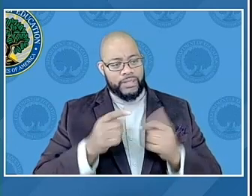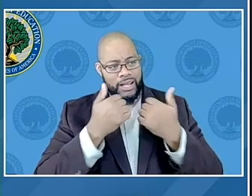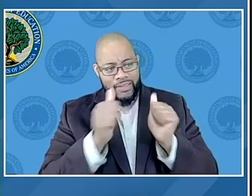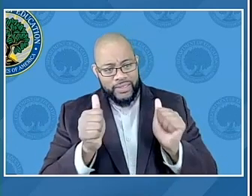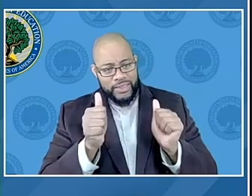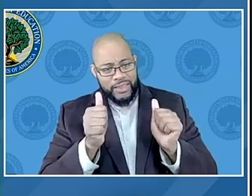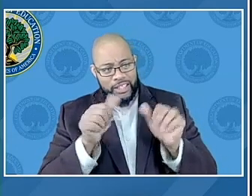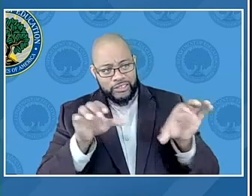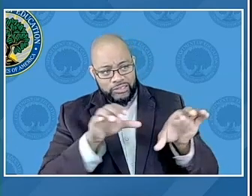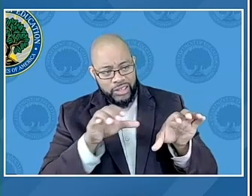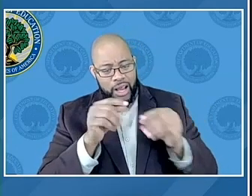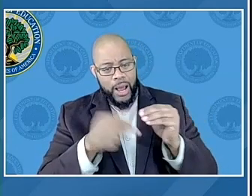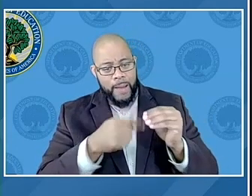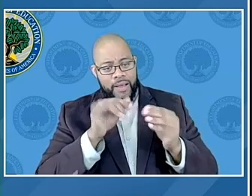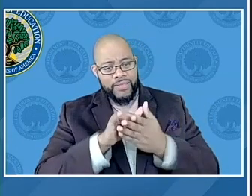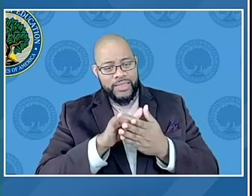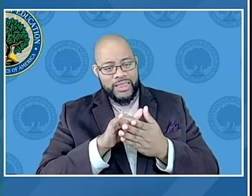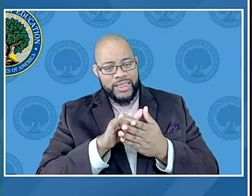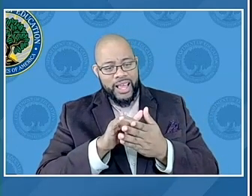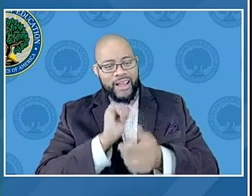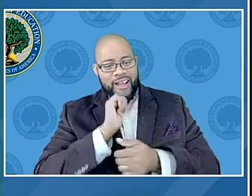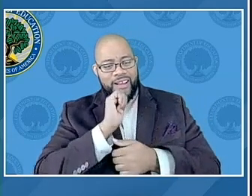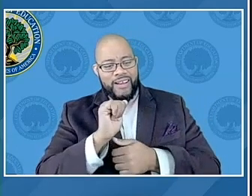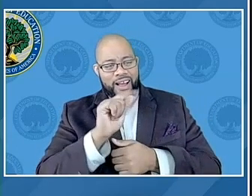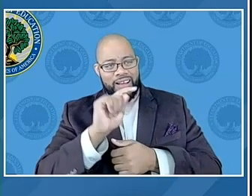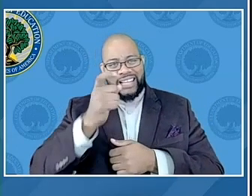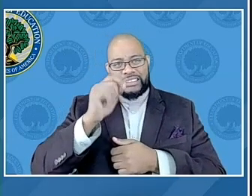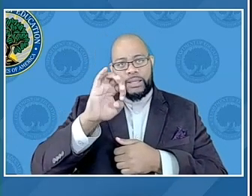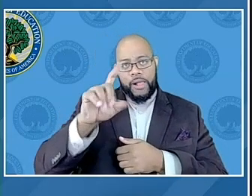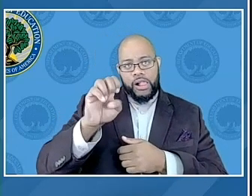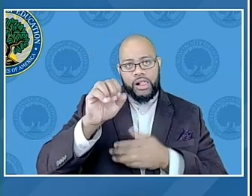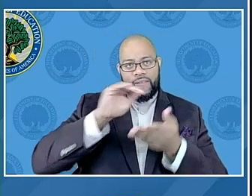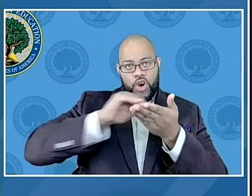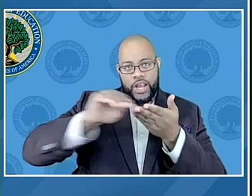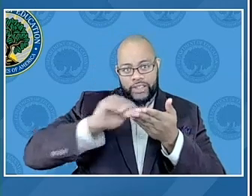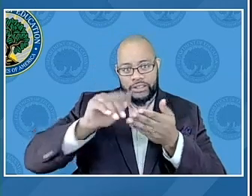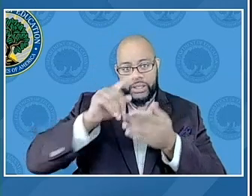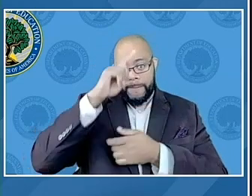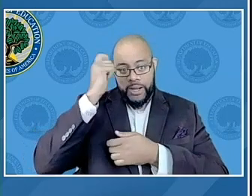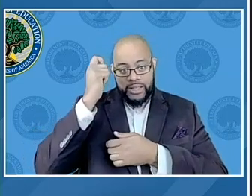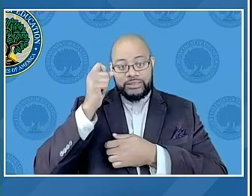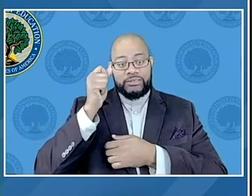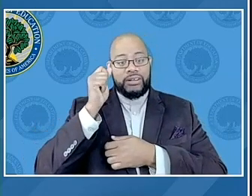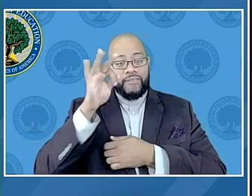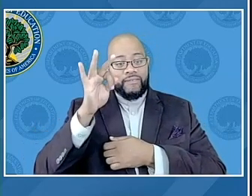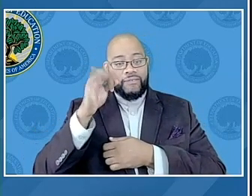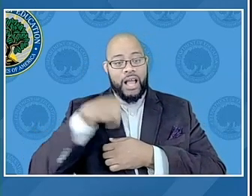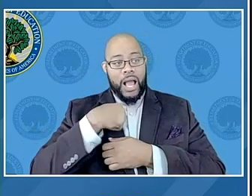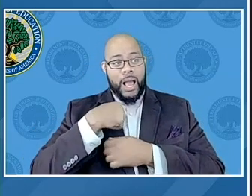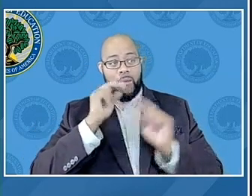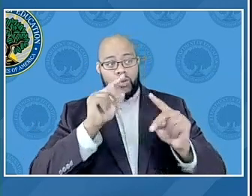about this being a nontaxable forgiveness? Because if I'm looking at a $200,000